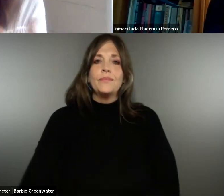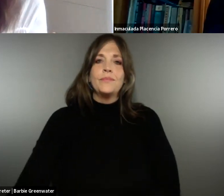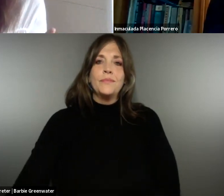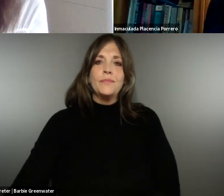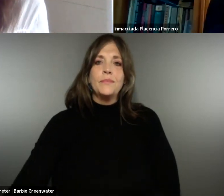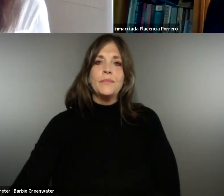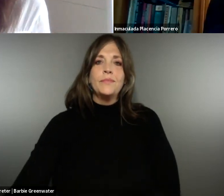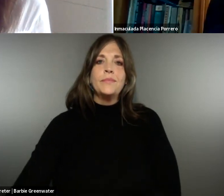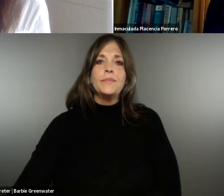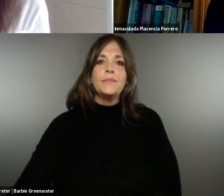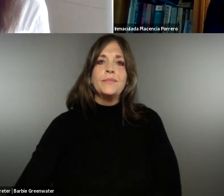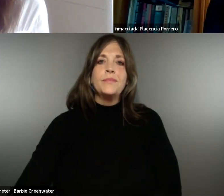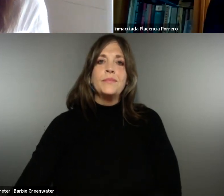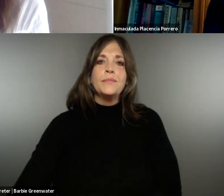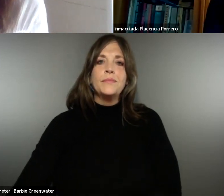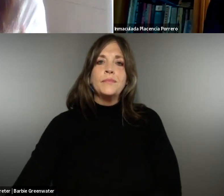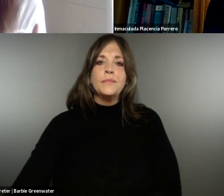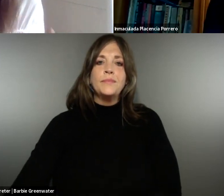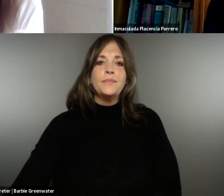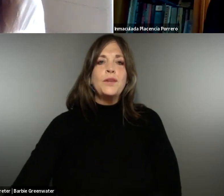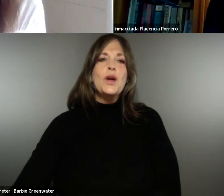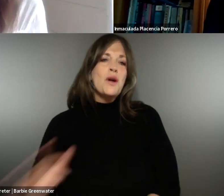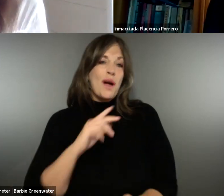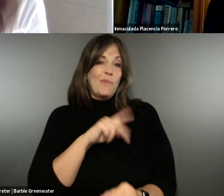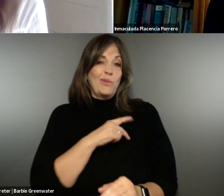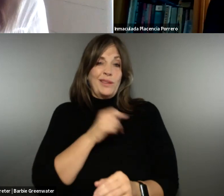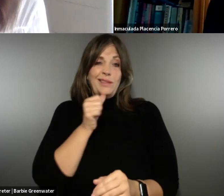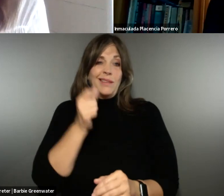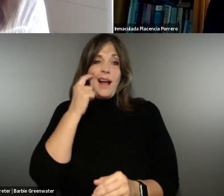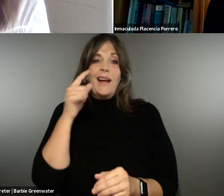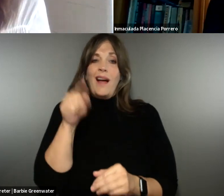surprised in a positive way to see how the market is reacting to this. I